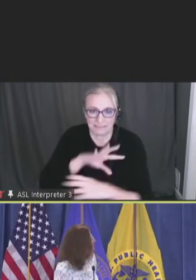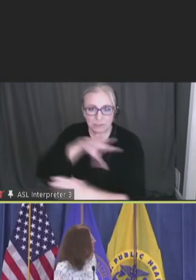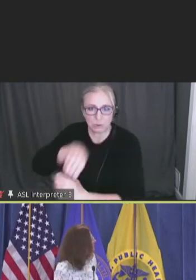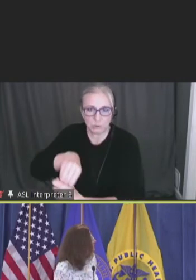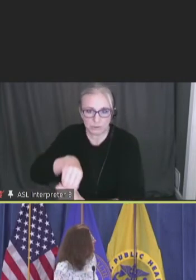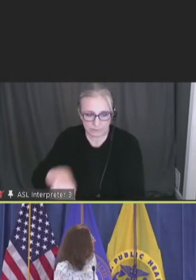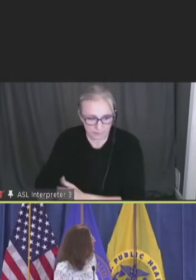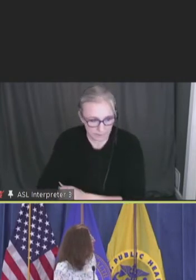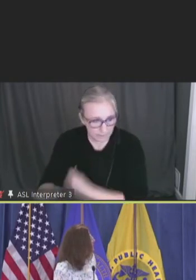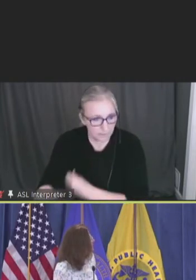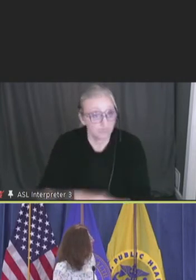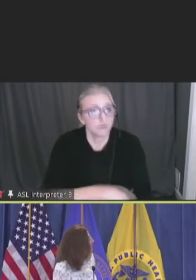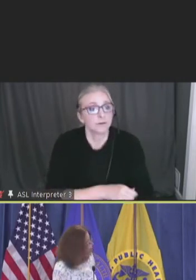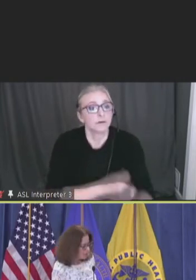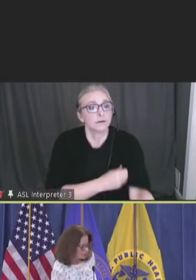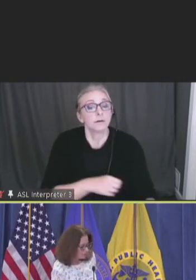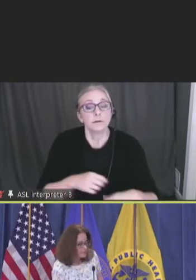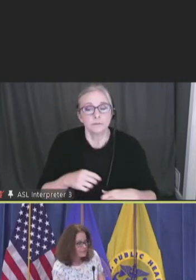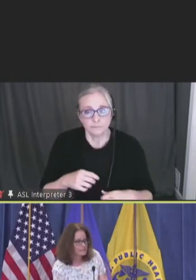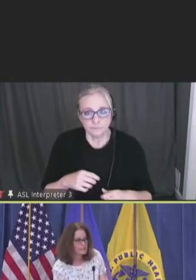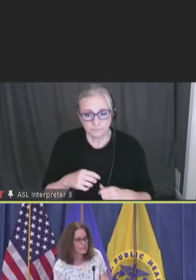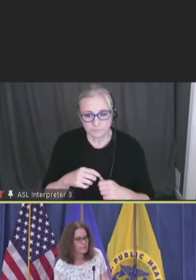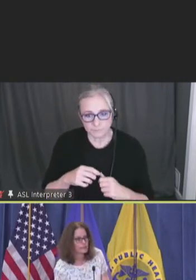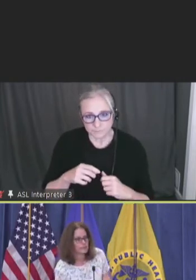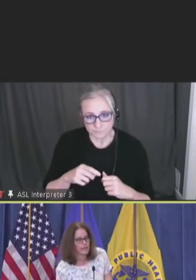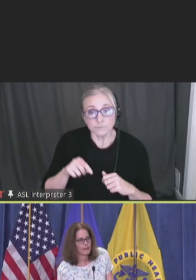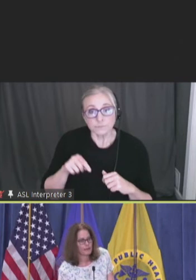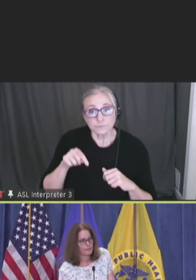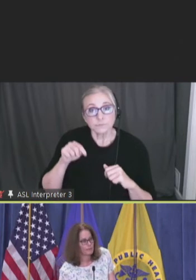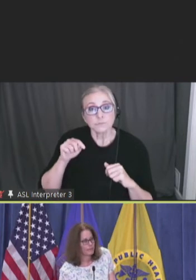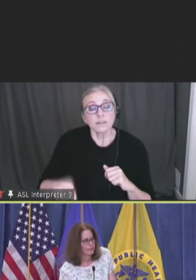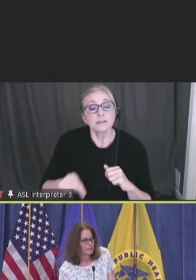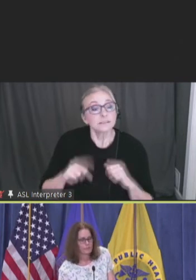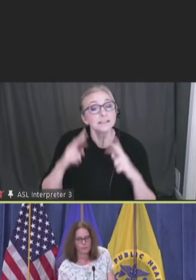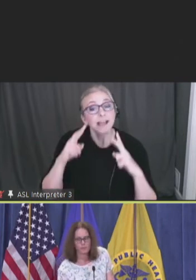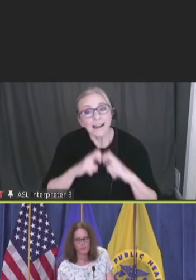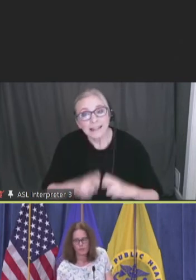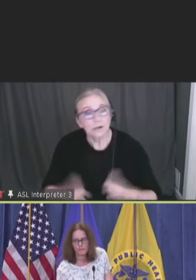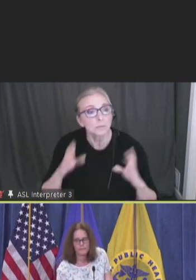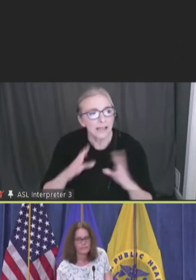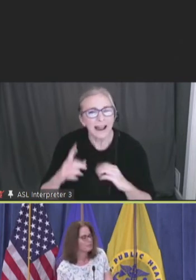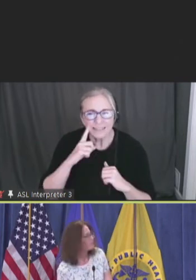So, this is the analytic plan. I think a number of you have probably seen these before.